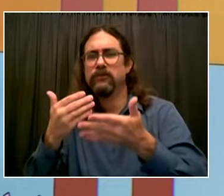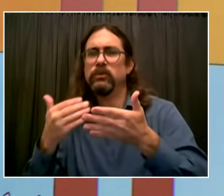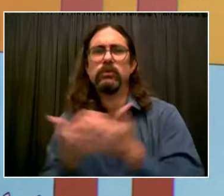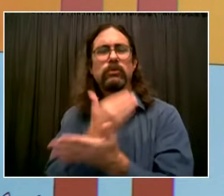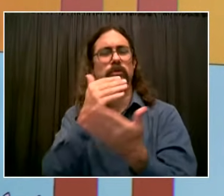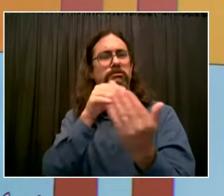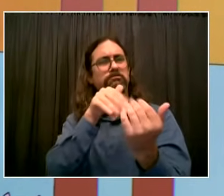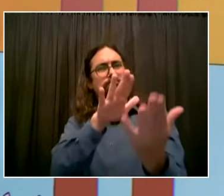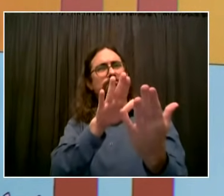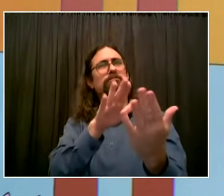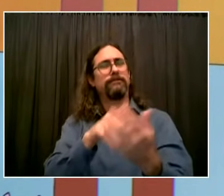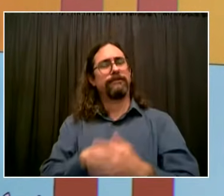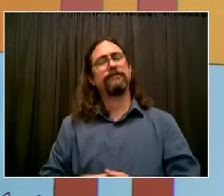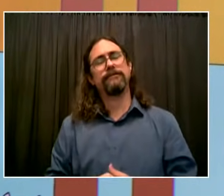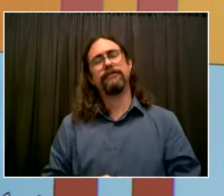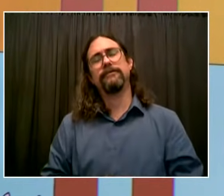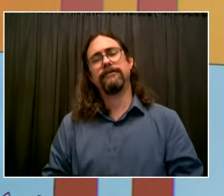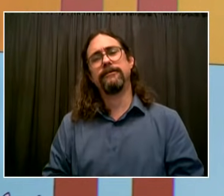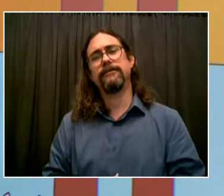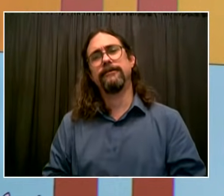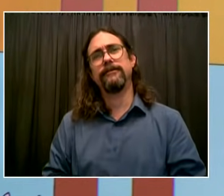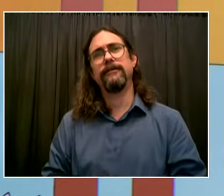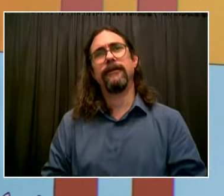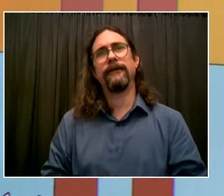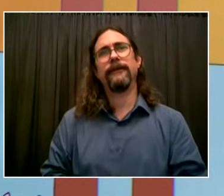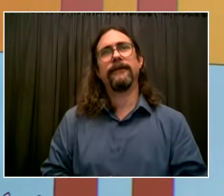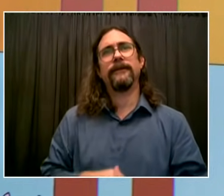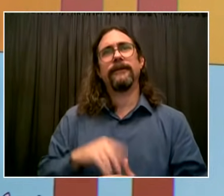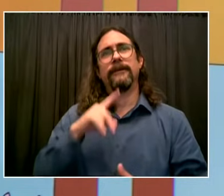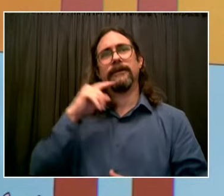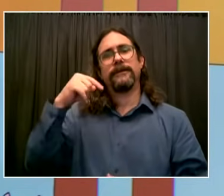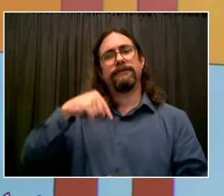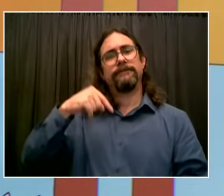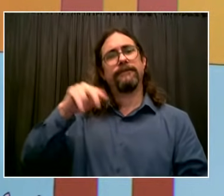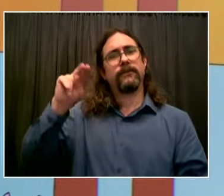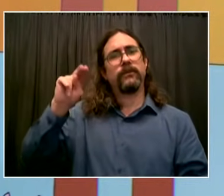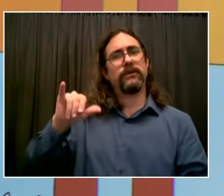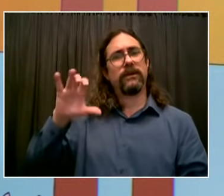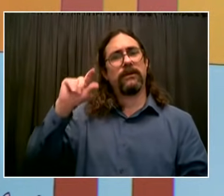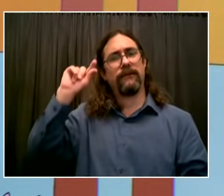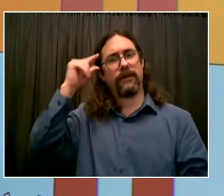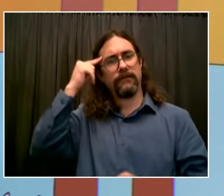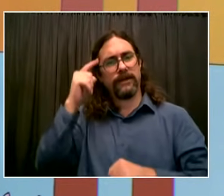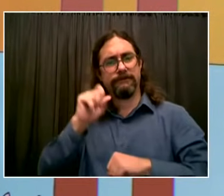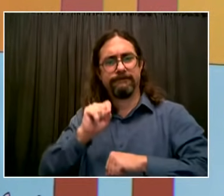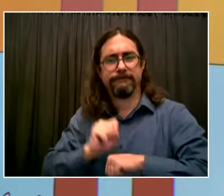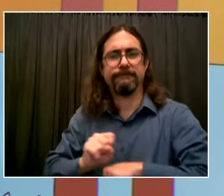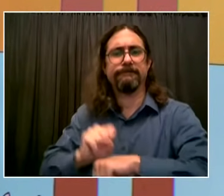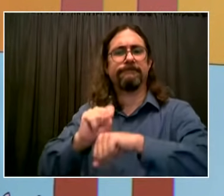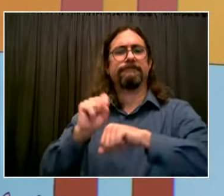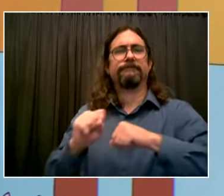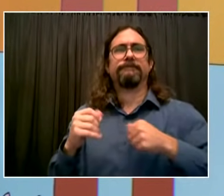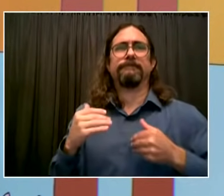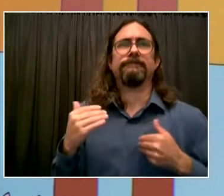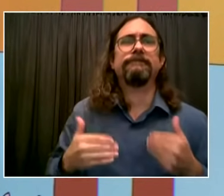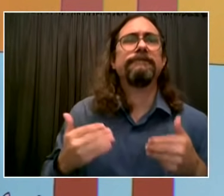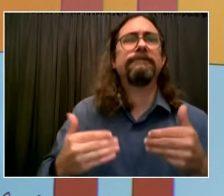WHEN WE ARE DOING THE WORK AND WE GET THE POTENTIAL OF INTERFERENCE FROM